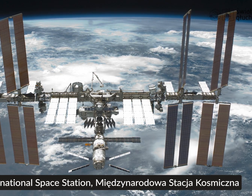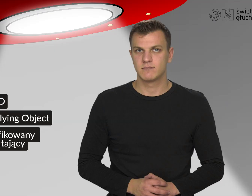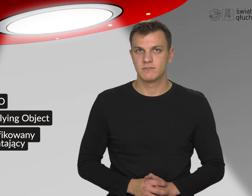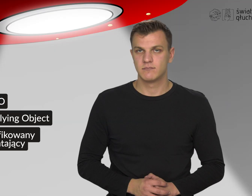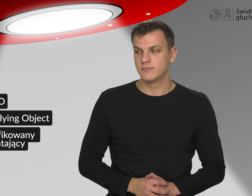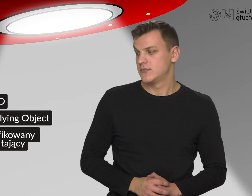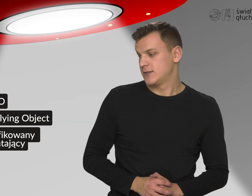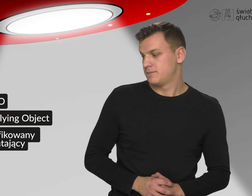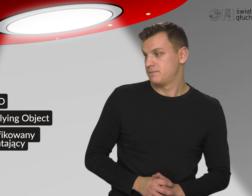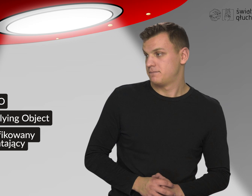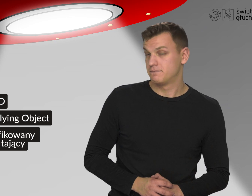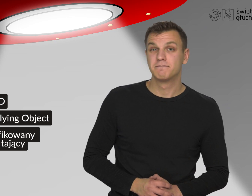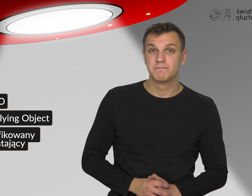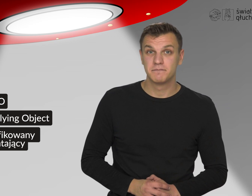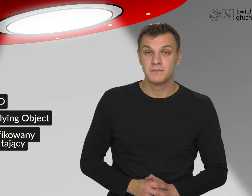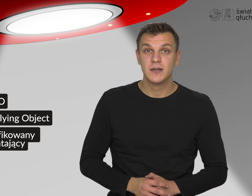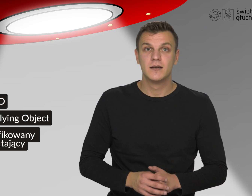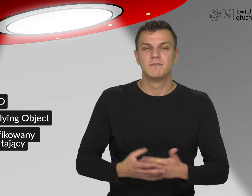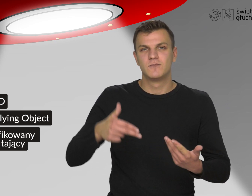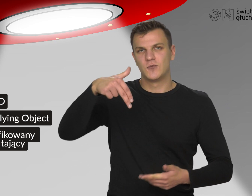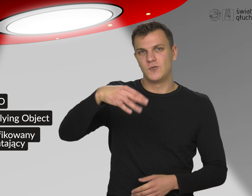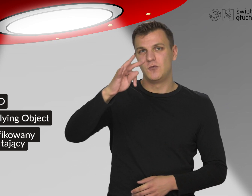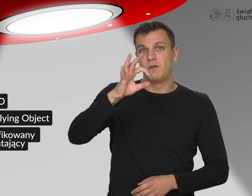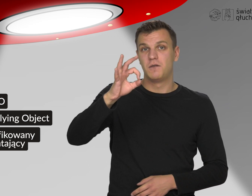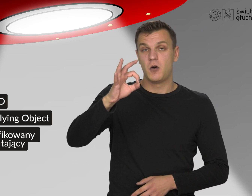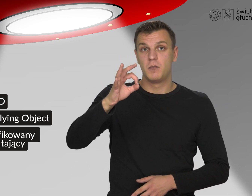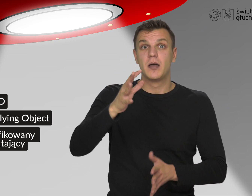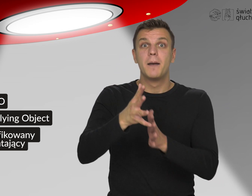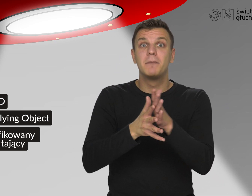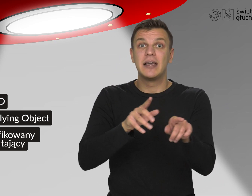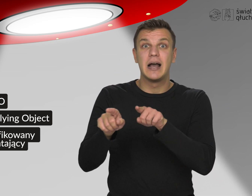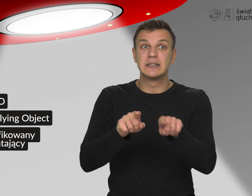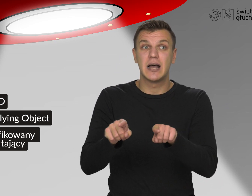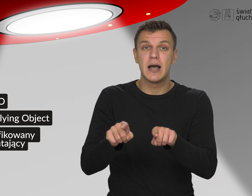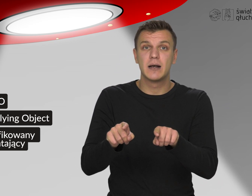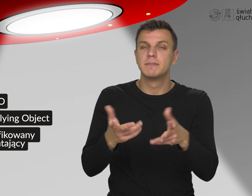UFO – how do we sign it?